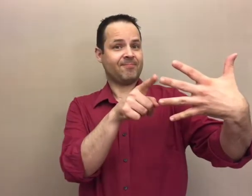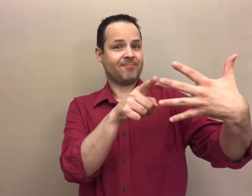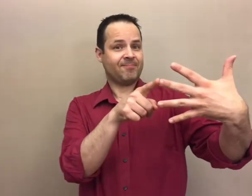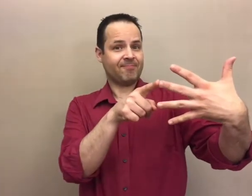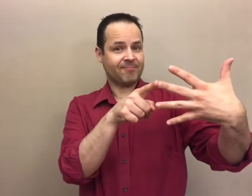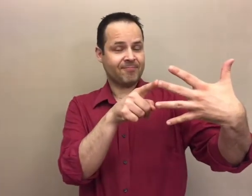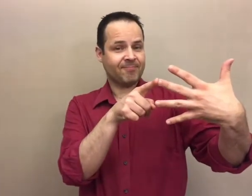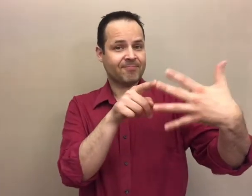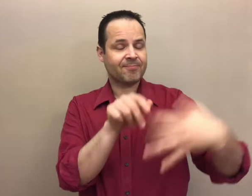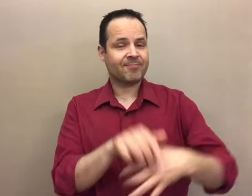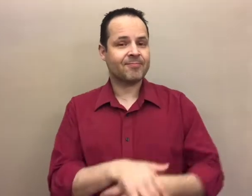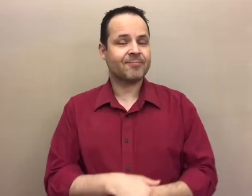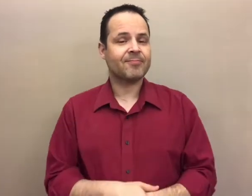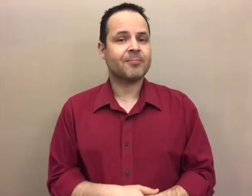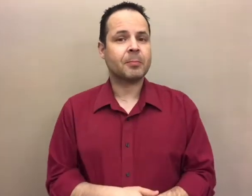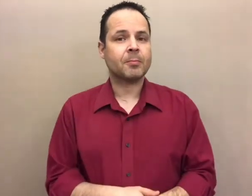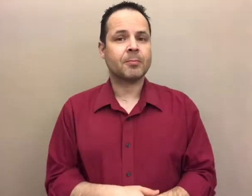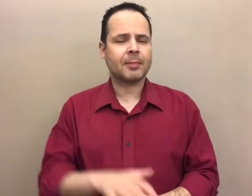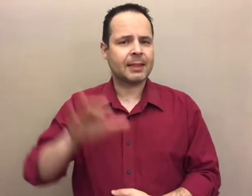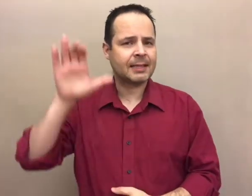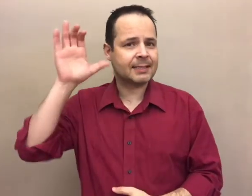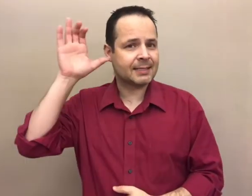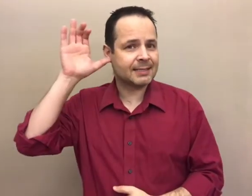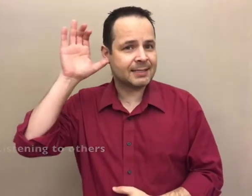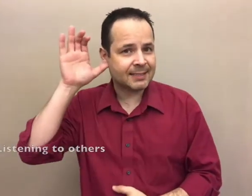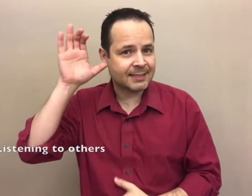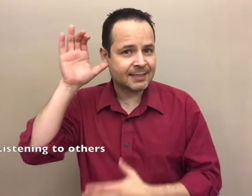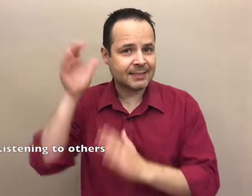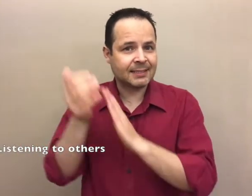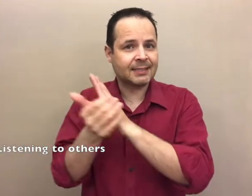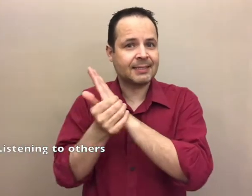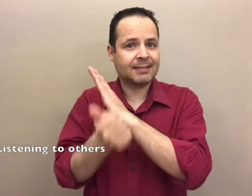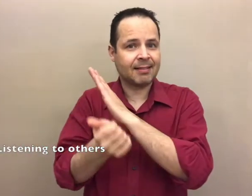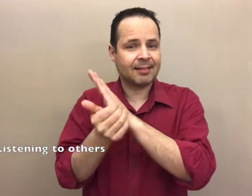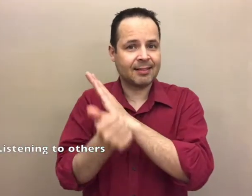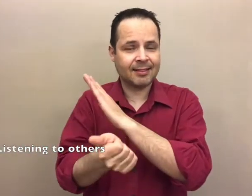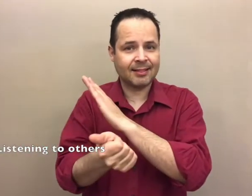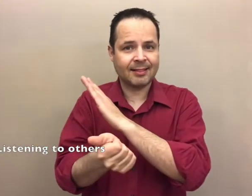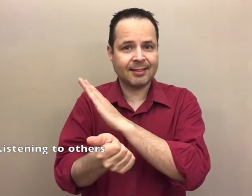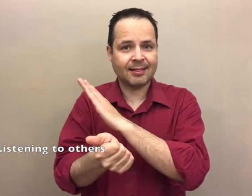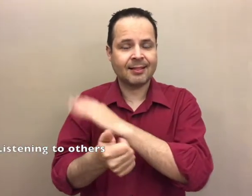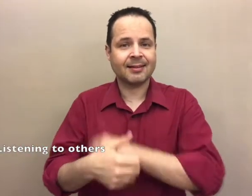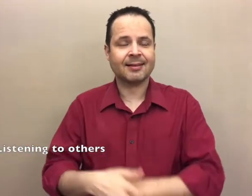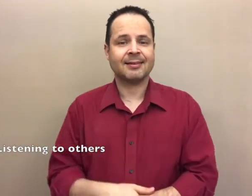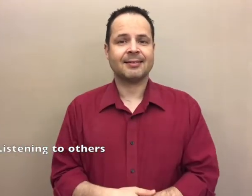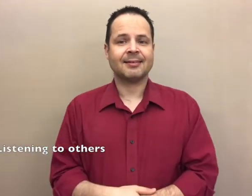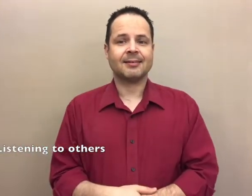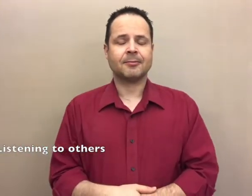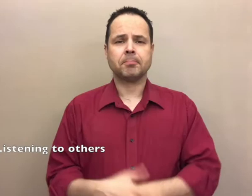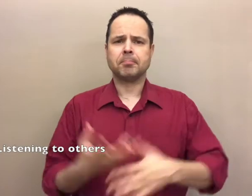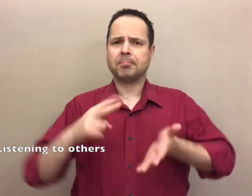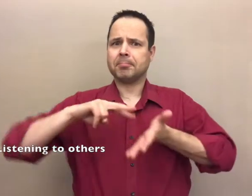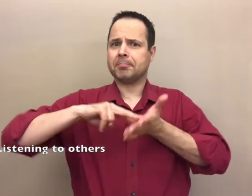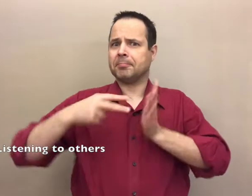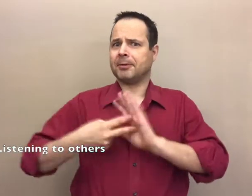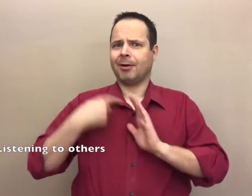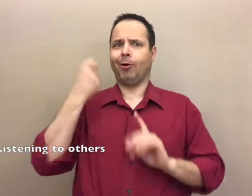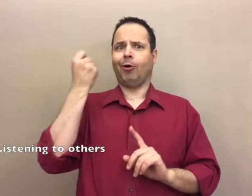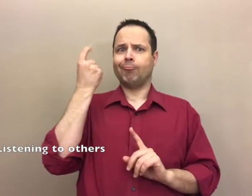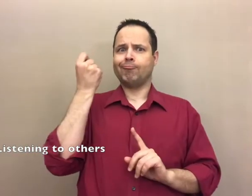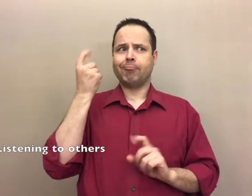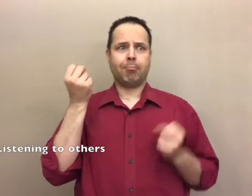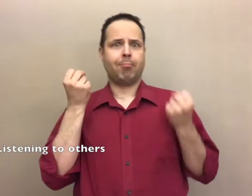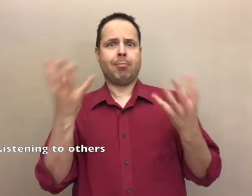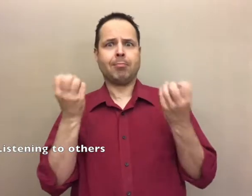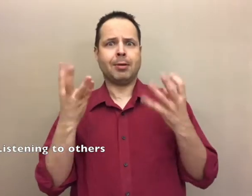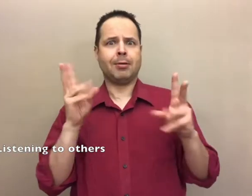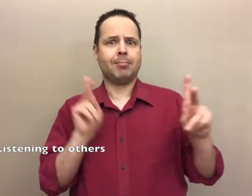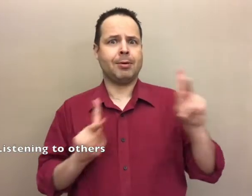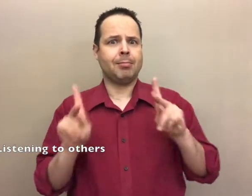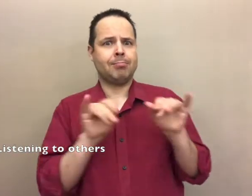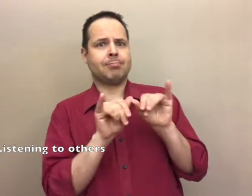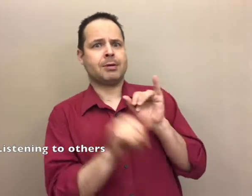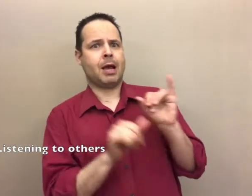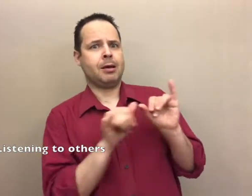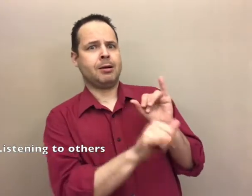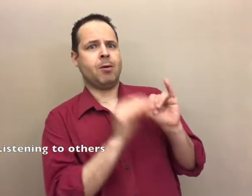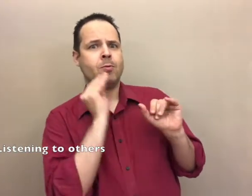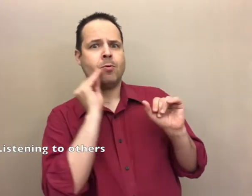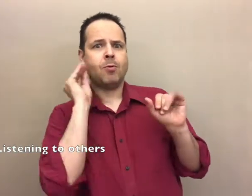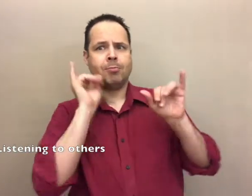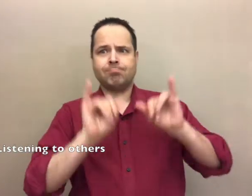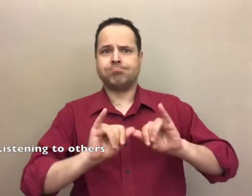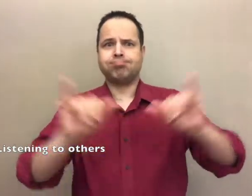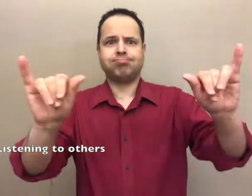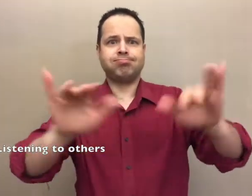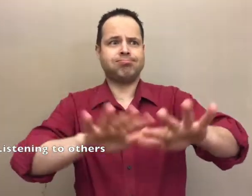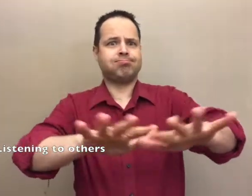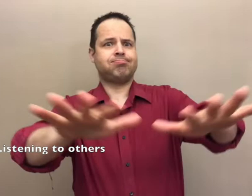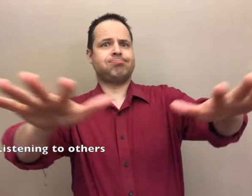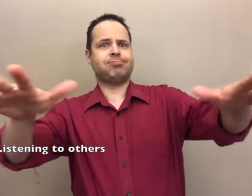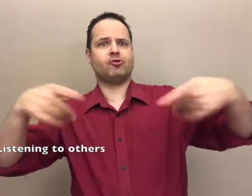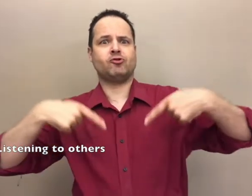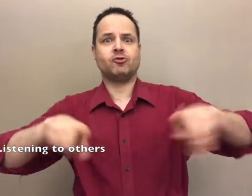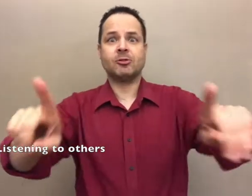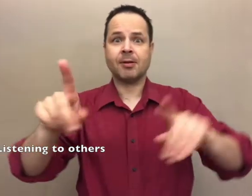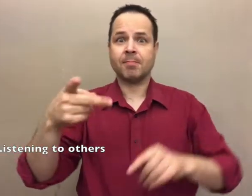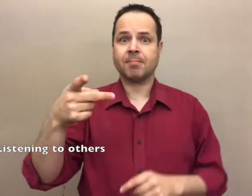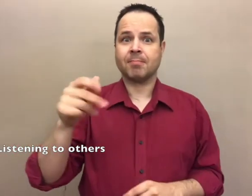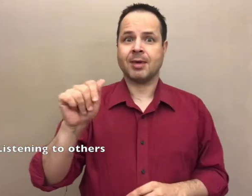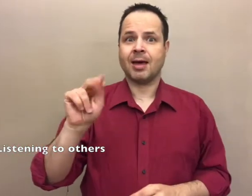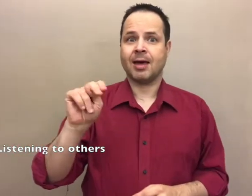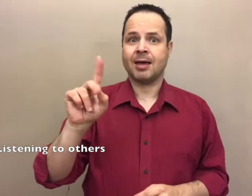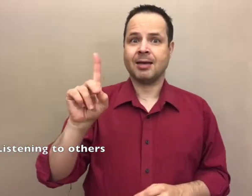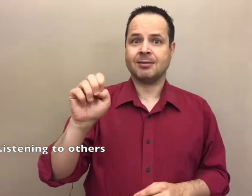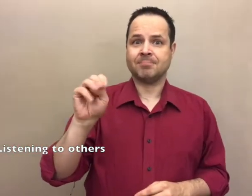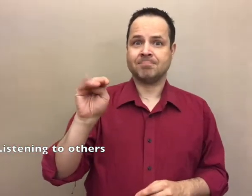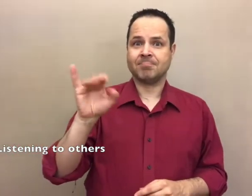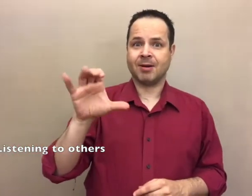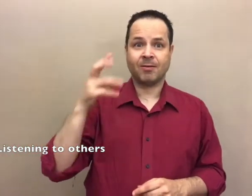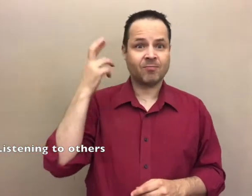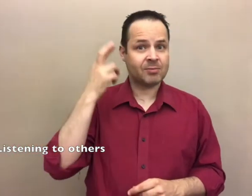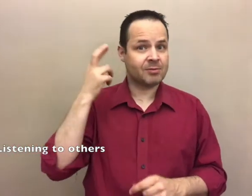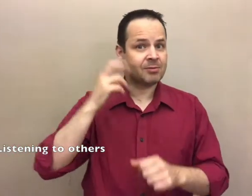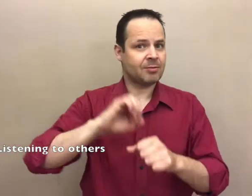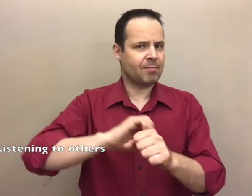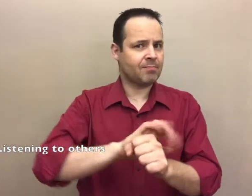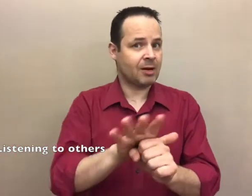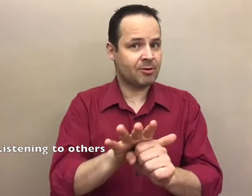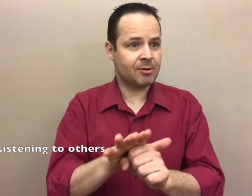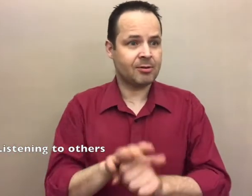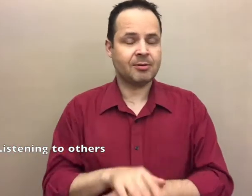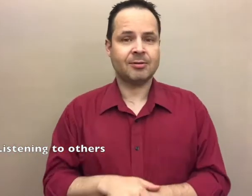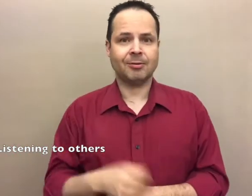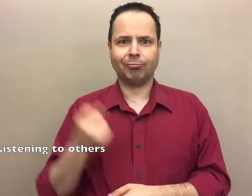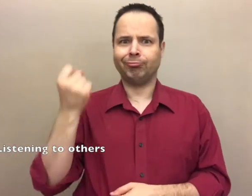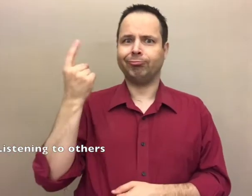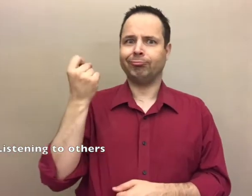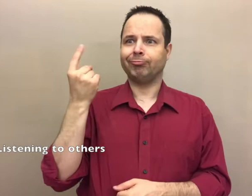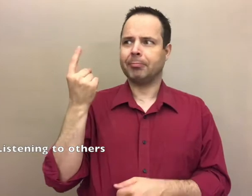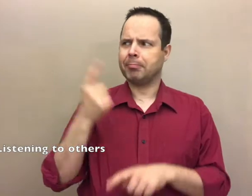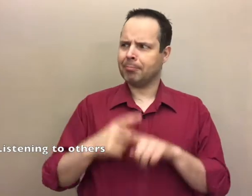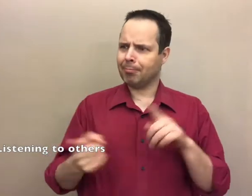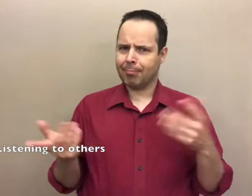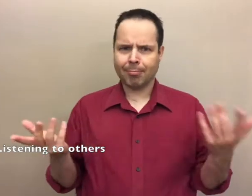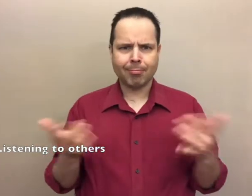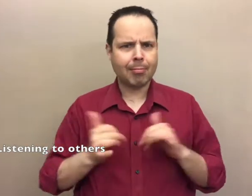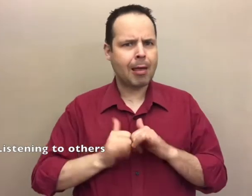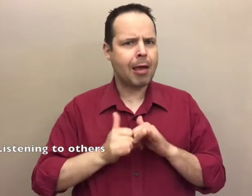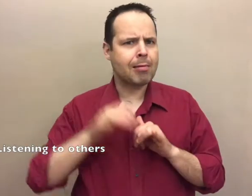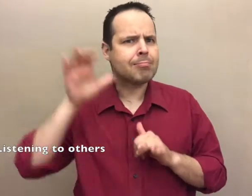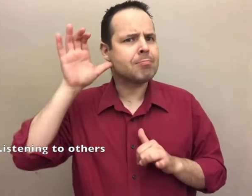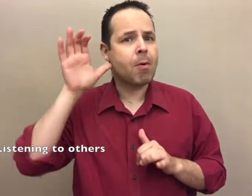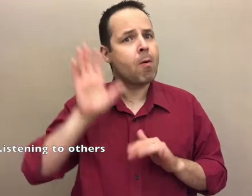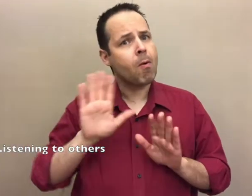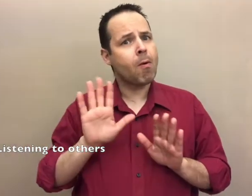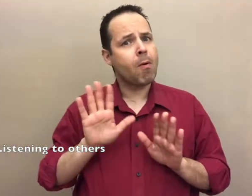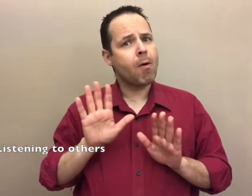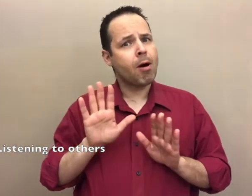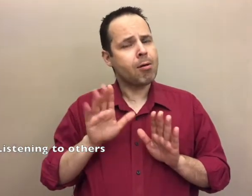Third tip: Listening skill. We can understand that so many people are staying home because of coronavirus pandemic, so how?